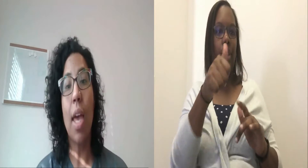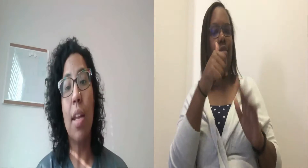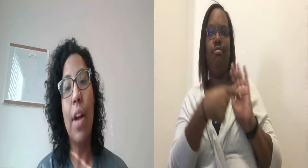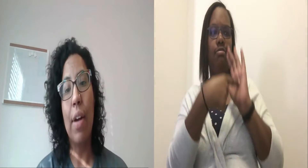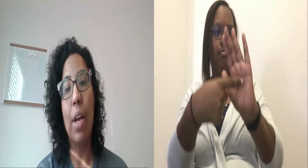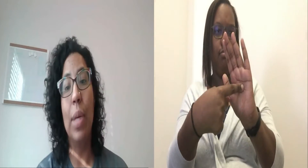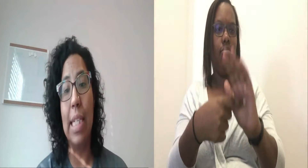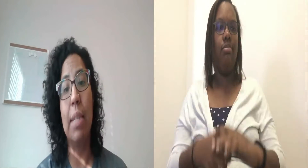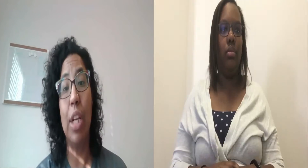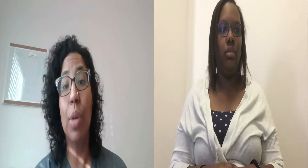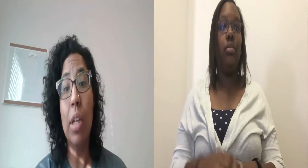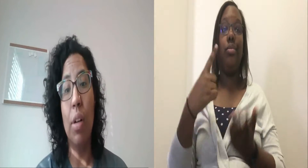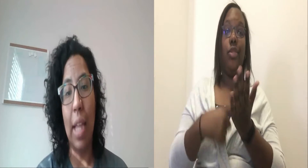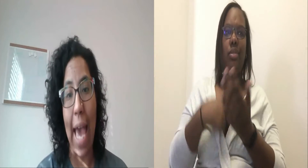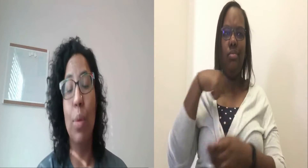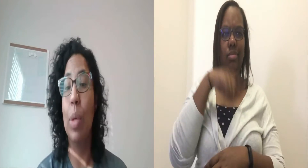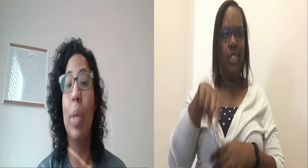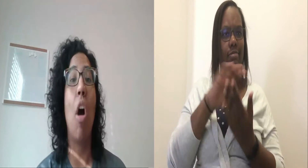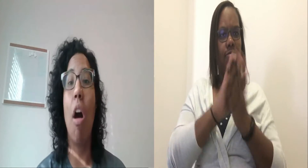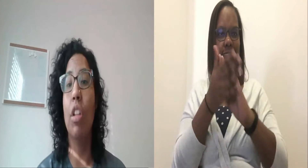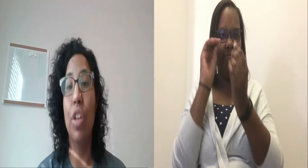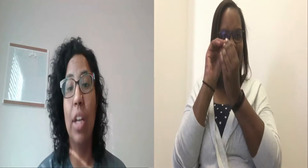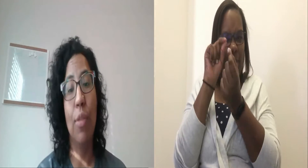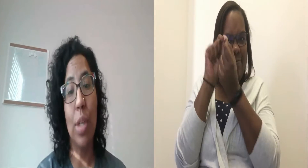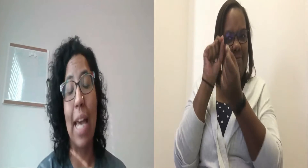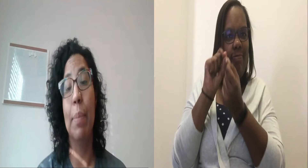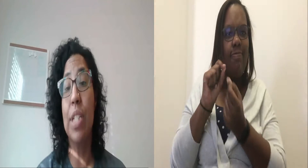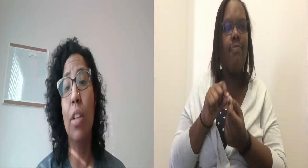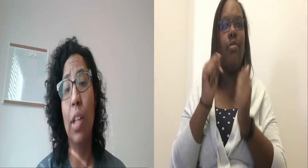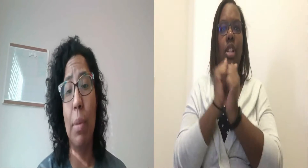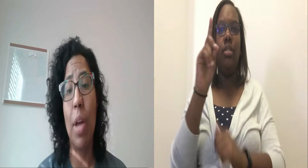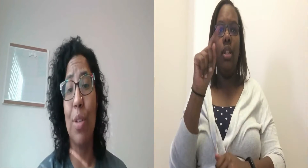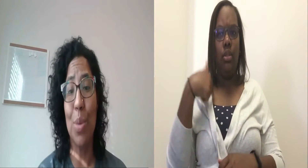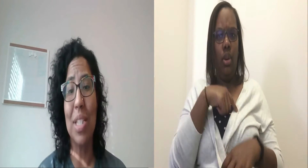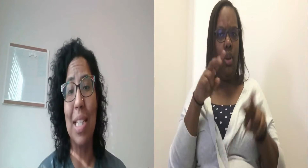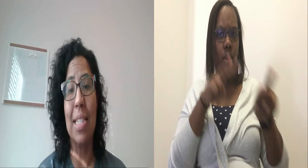Another area we need to be critical at when we are looking for data particularly from other sources